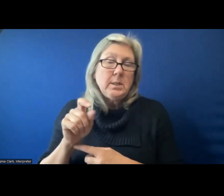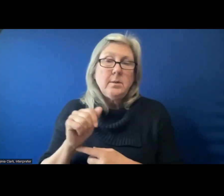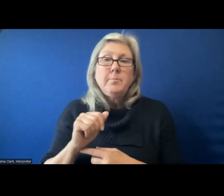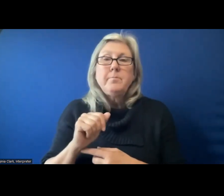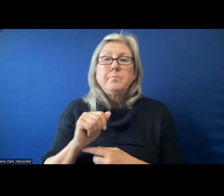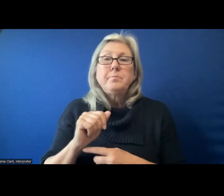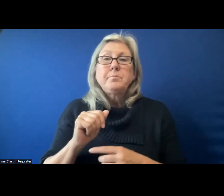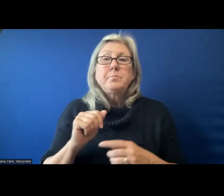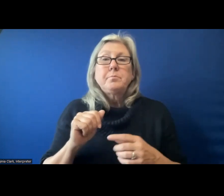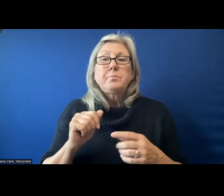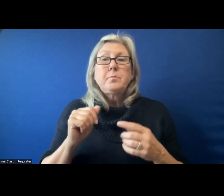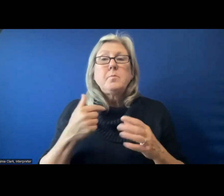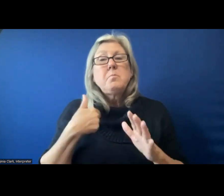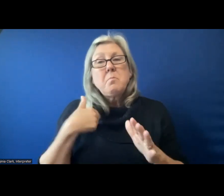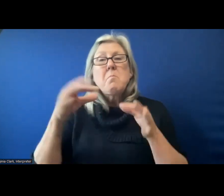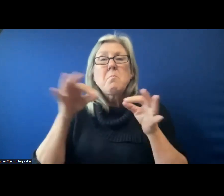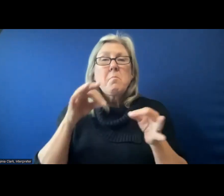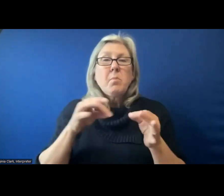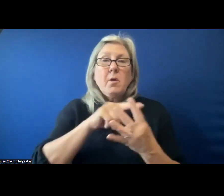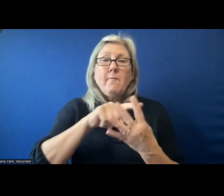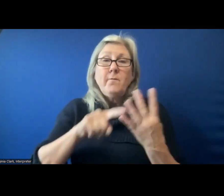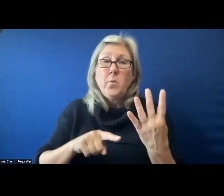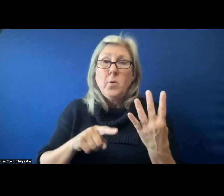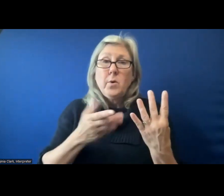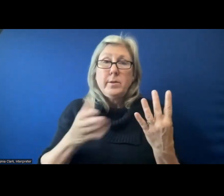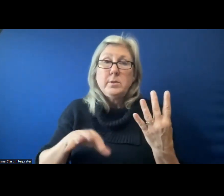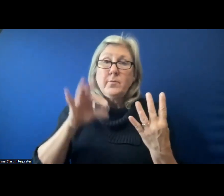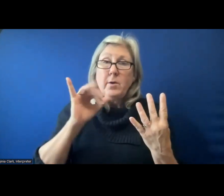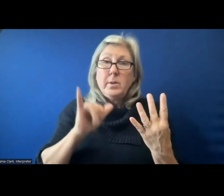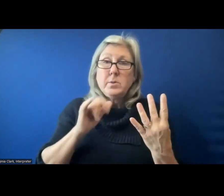to go over four kind of key findings that were in this report. And then, I will leave